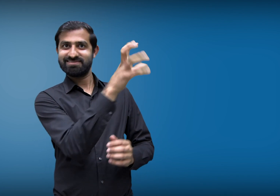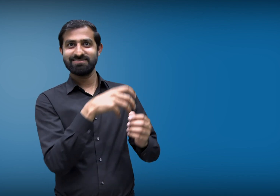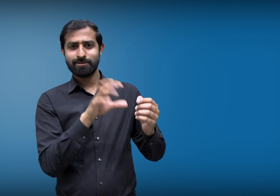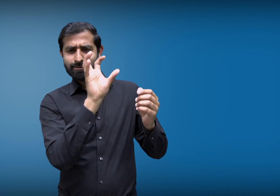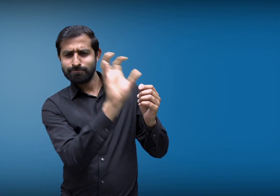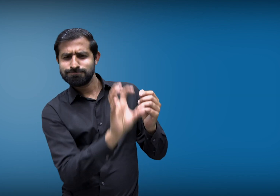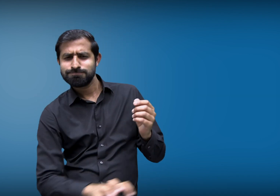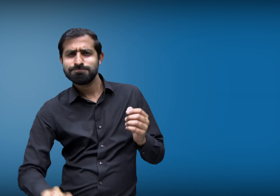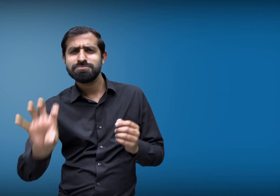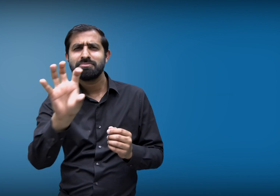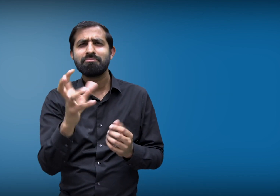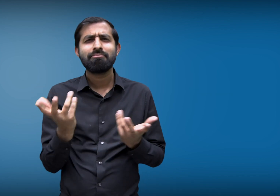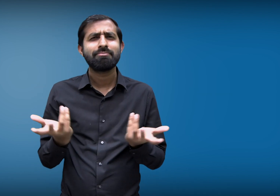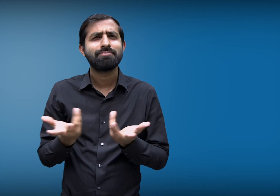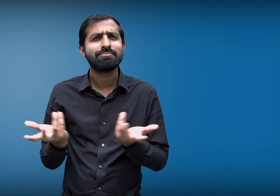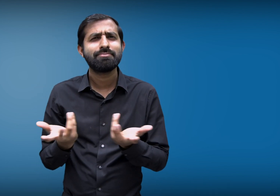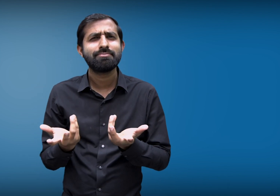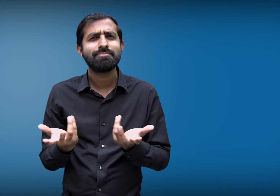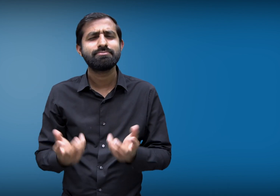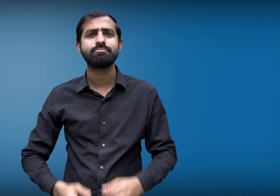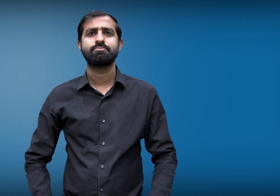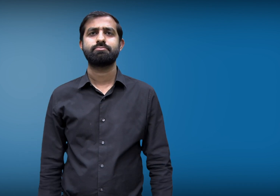What do you understand by Federalism?